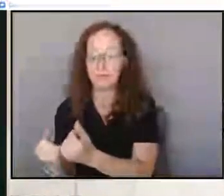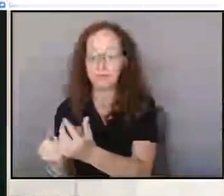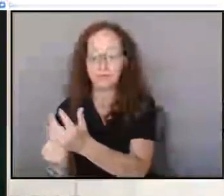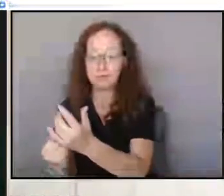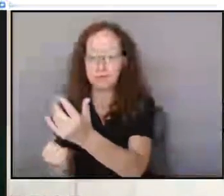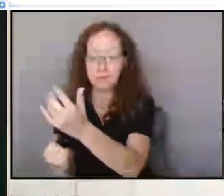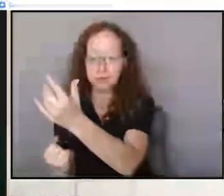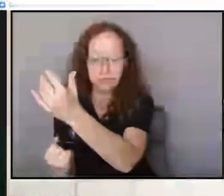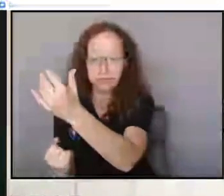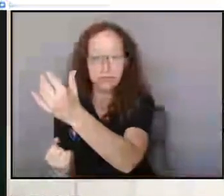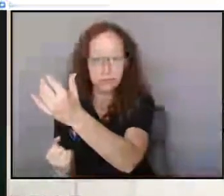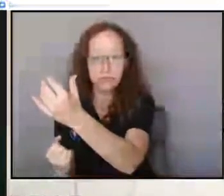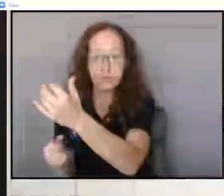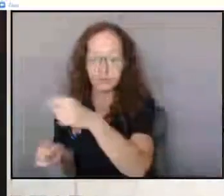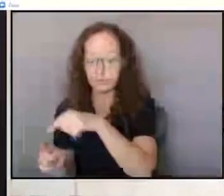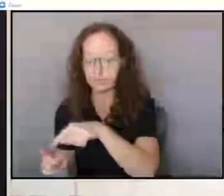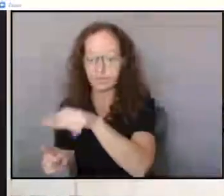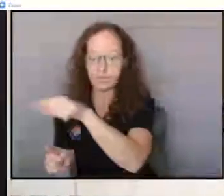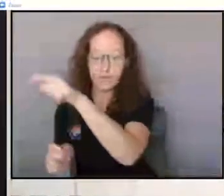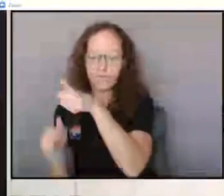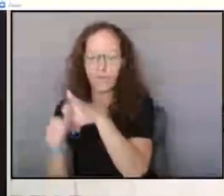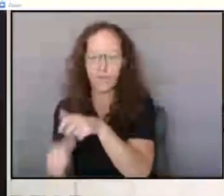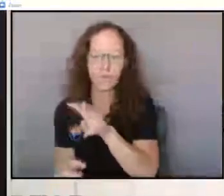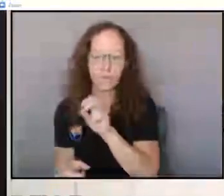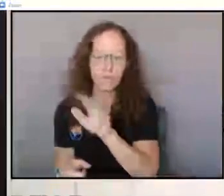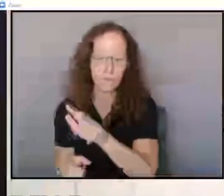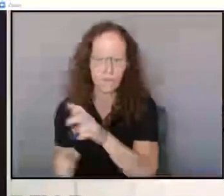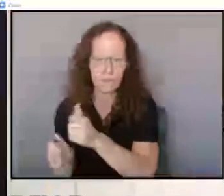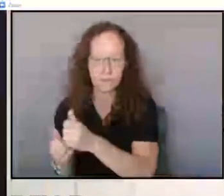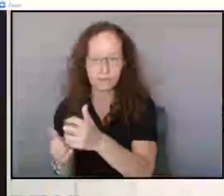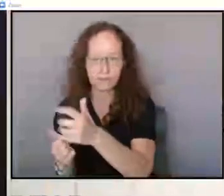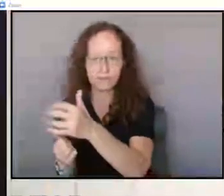RUIDOSO RIDGE. EVERYTHING IS LOOKING REALLY GOOD. IT